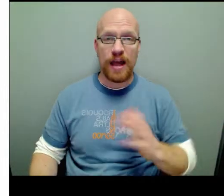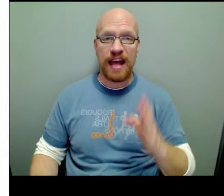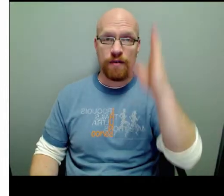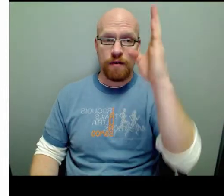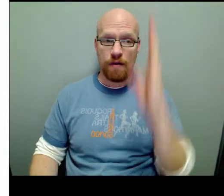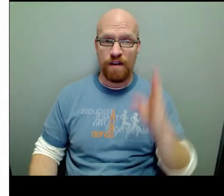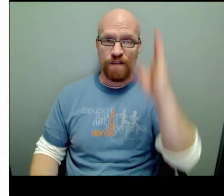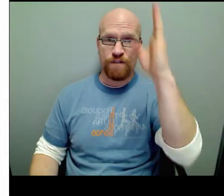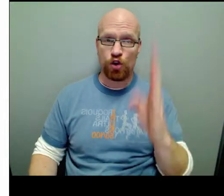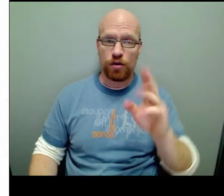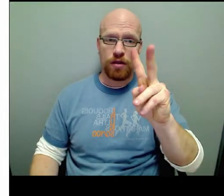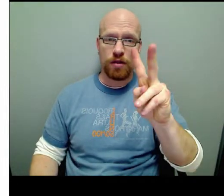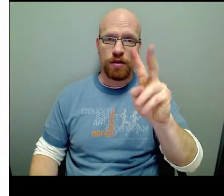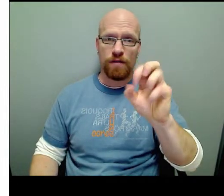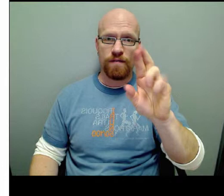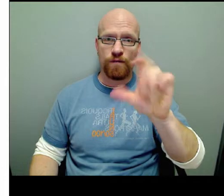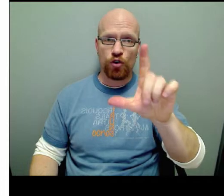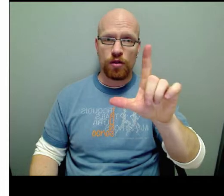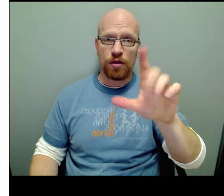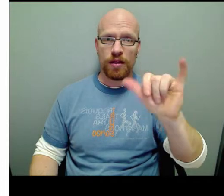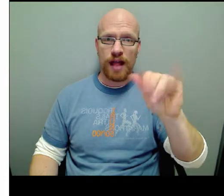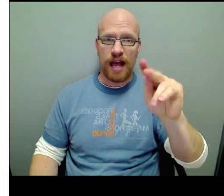Now we have a vertical line.